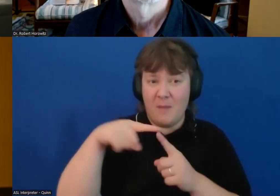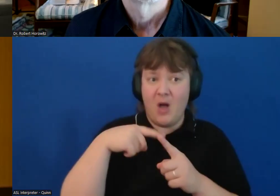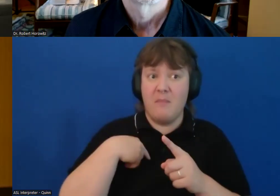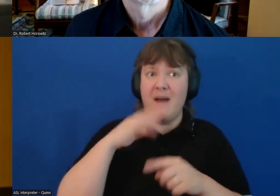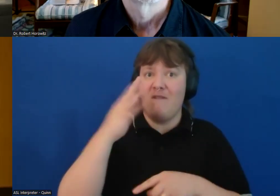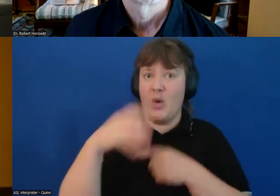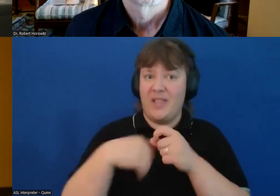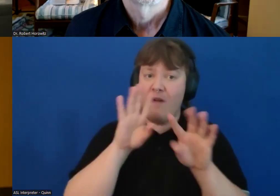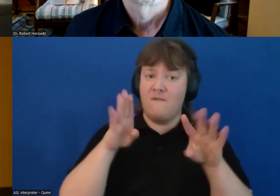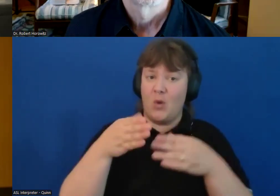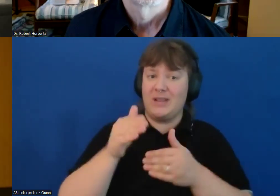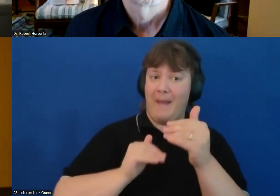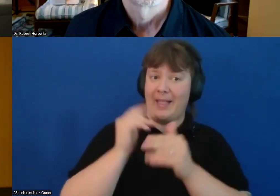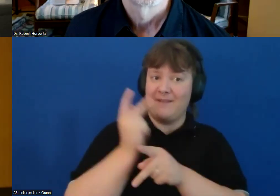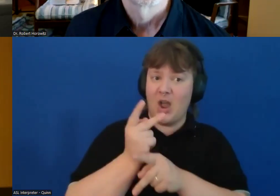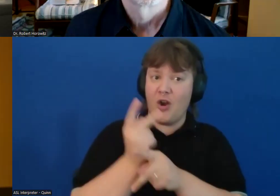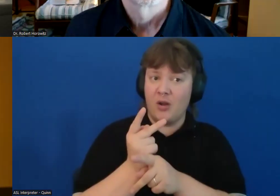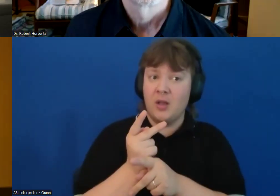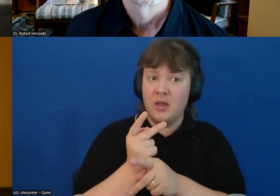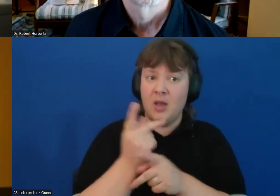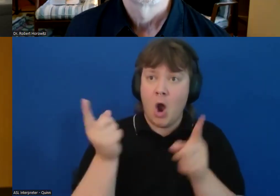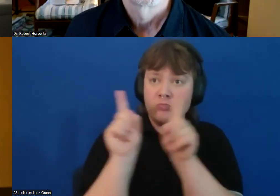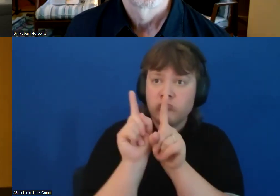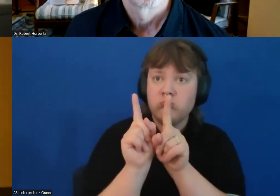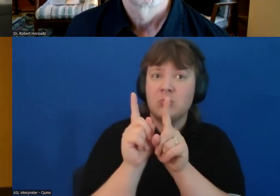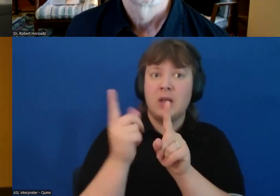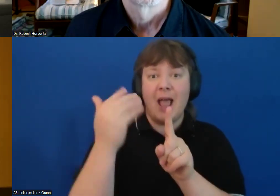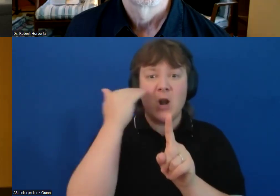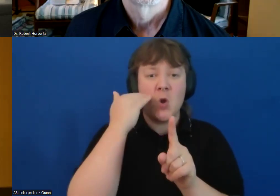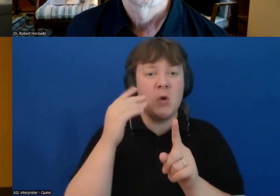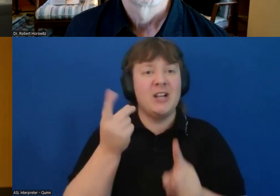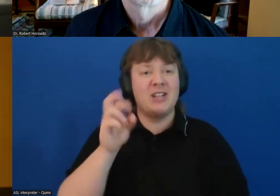and as part of that time I worked closely and got to know uh Dr. Horwitz who is who you heard